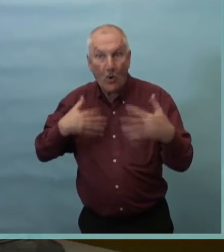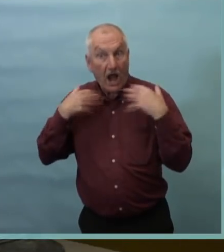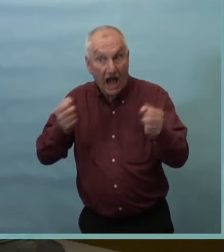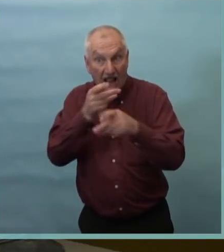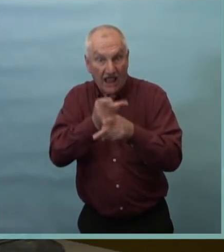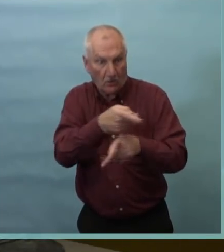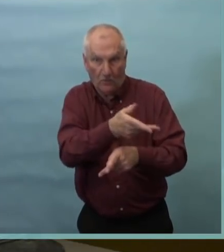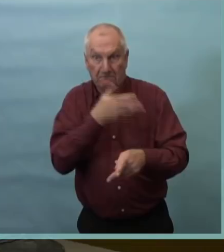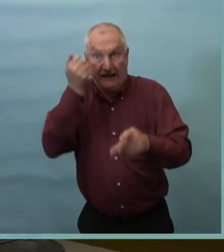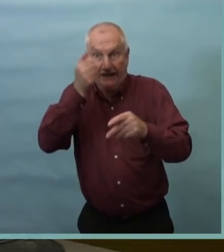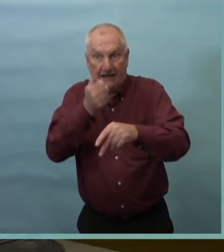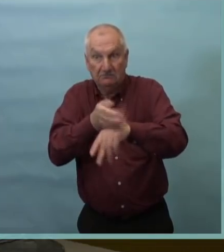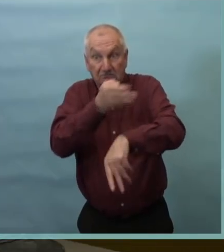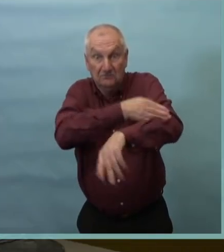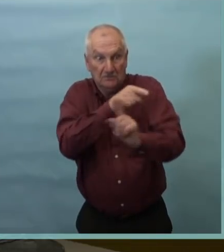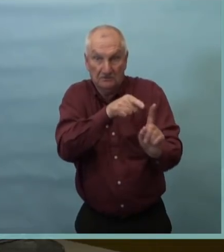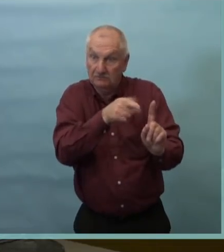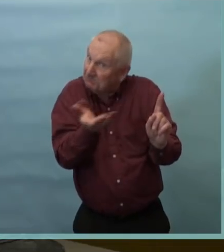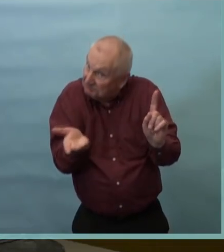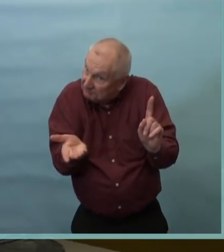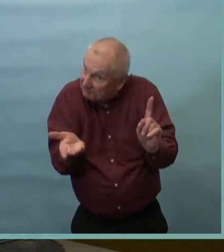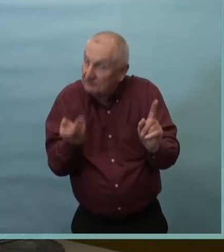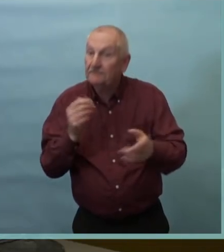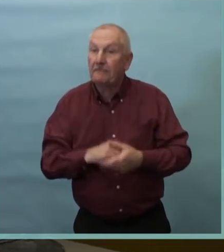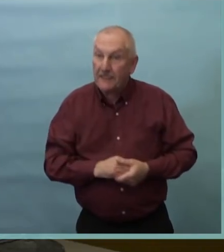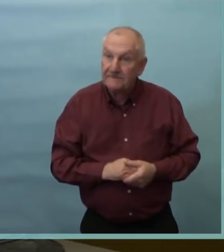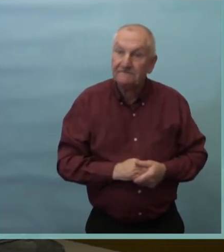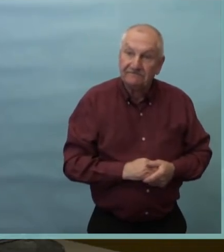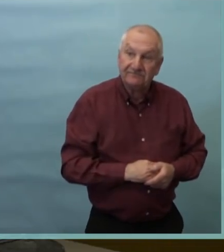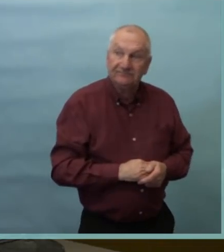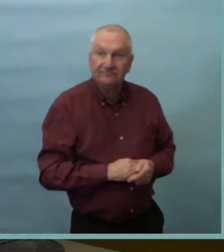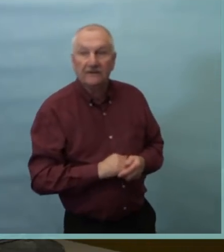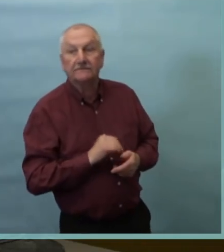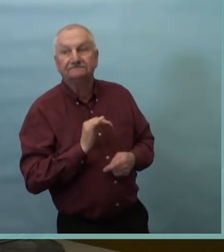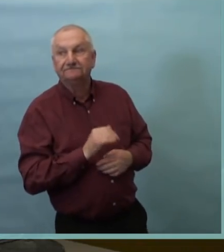something that will stay in my obviously the six months or to this but is this